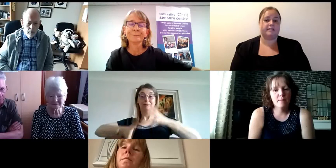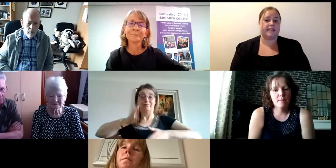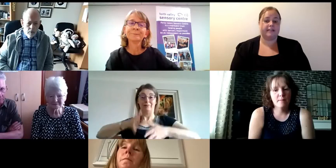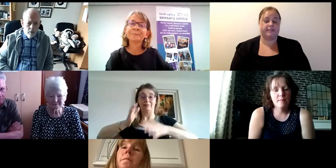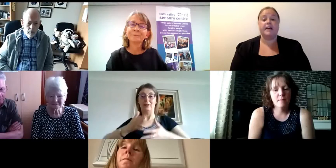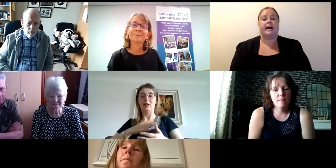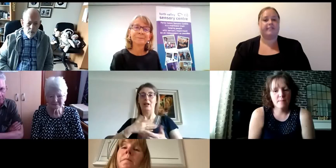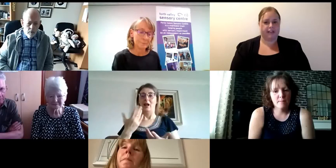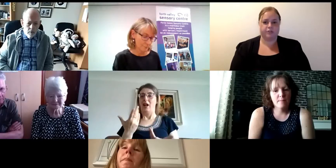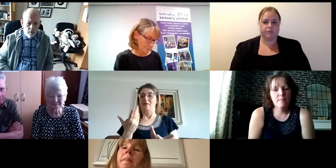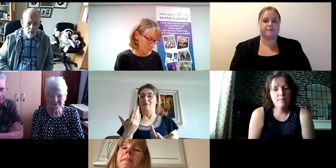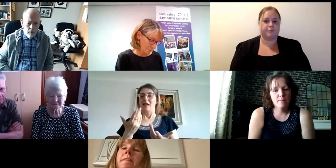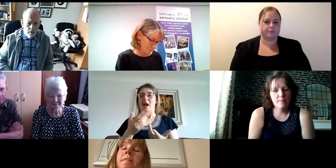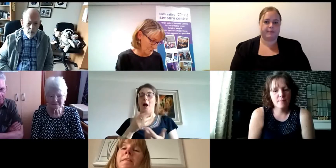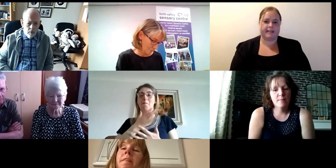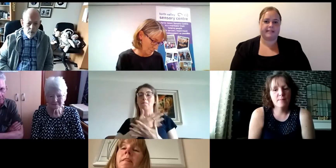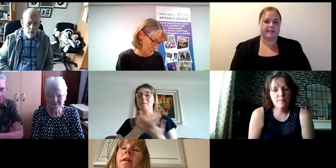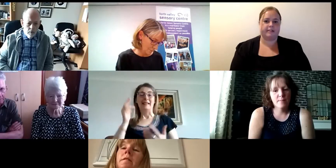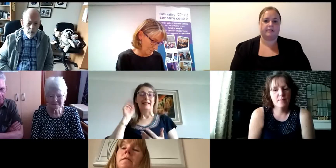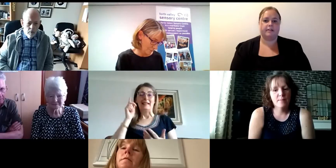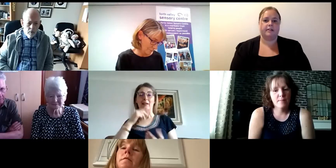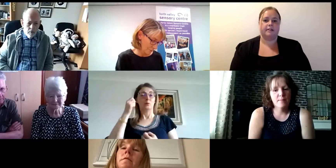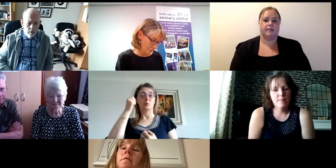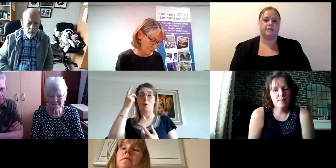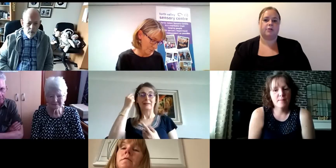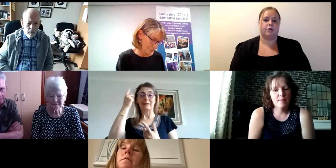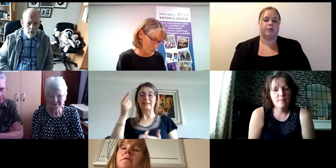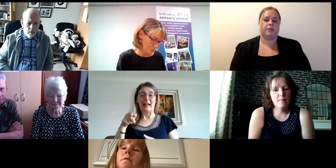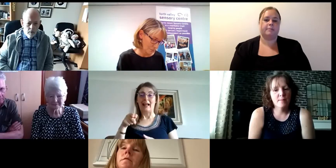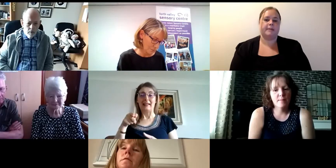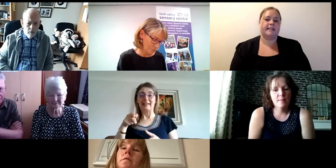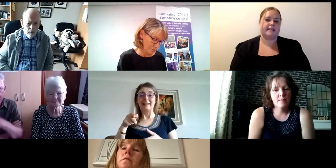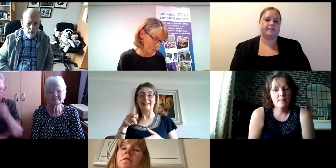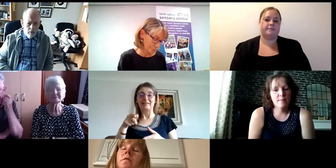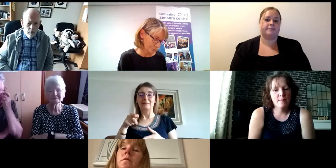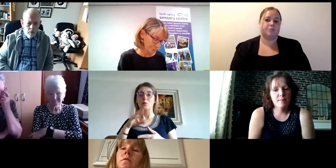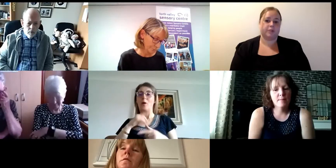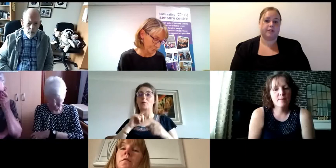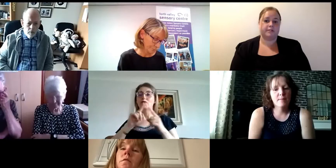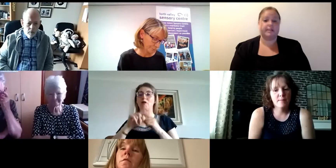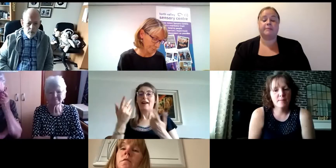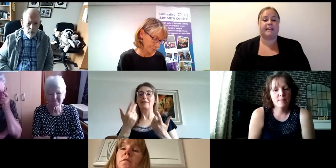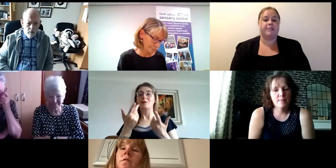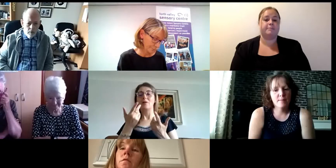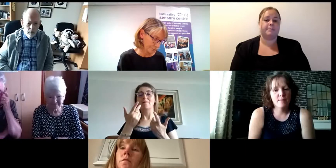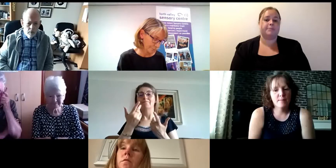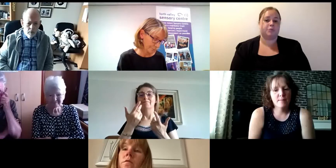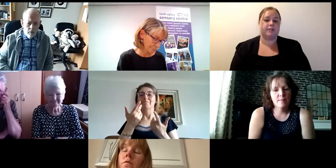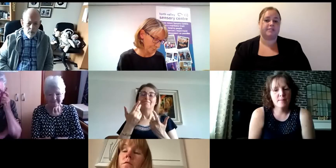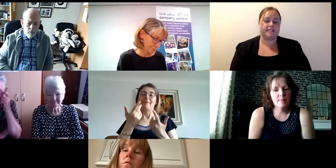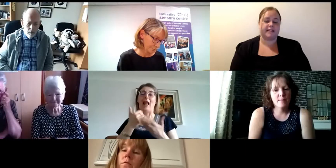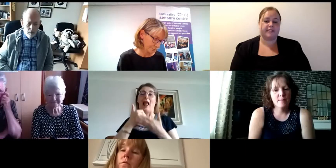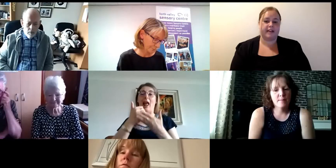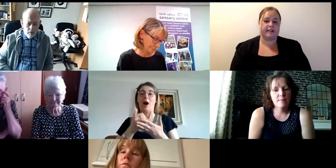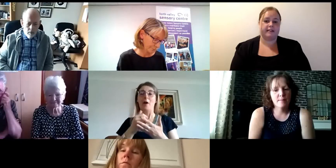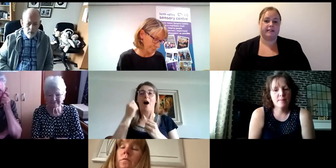Many hearing people don't understand that.